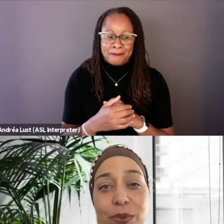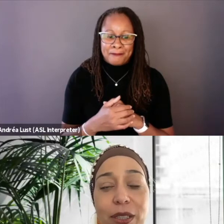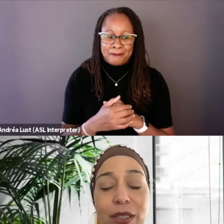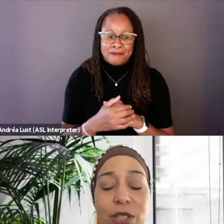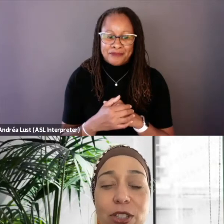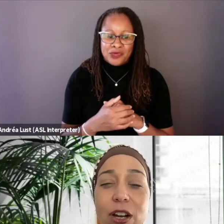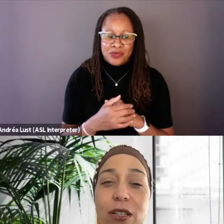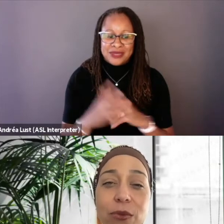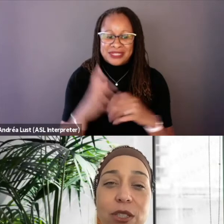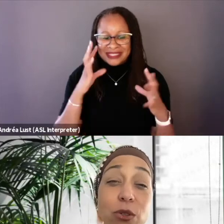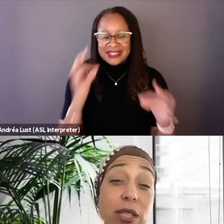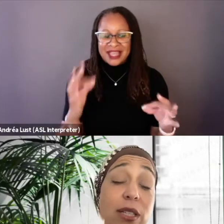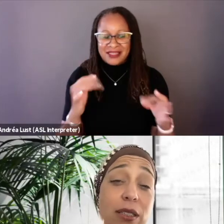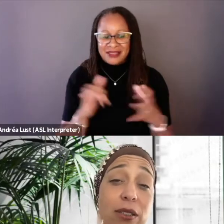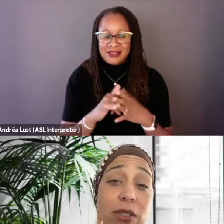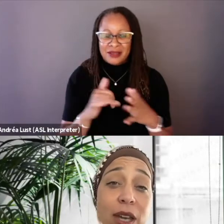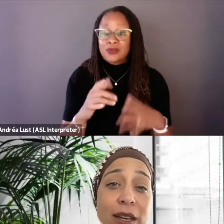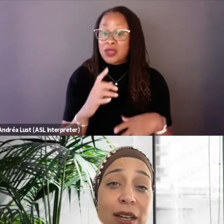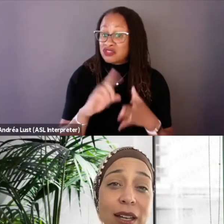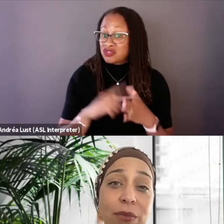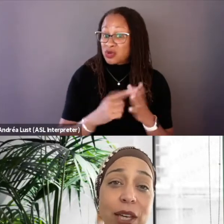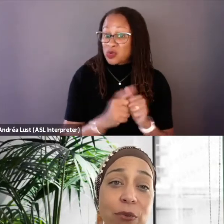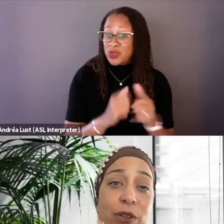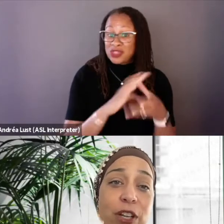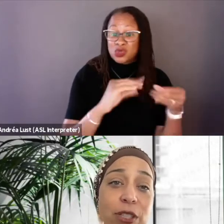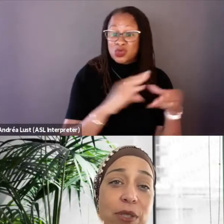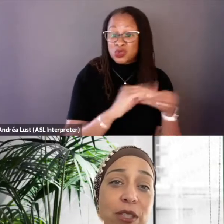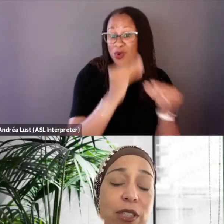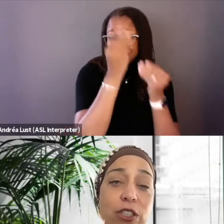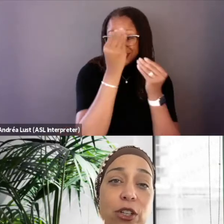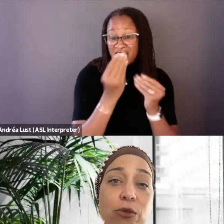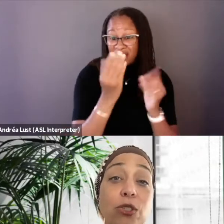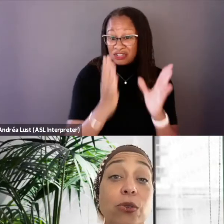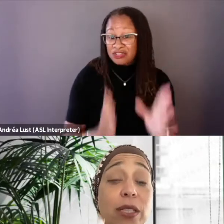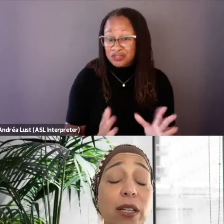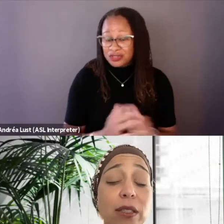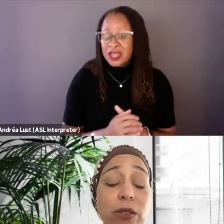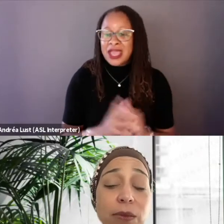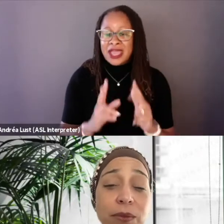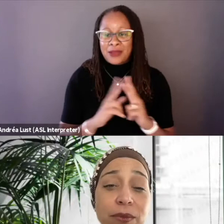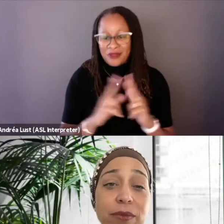but we started with storytellers. That we very specifically chose storytellers.